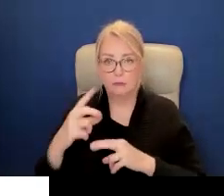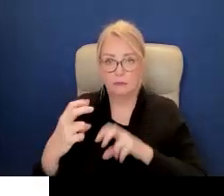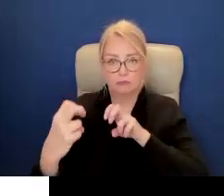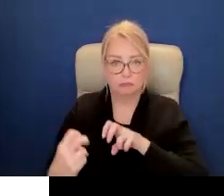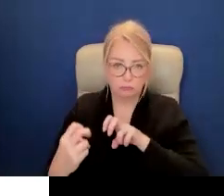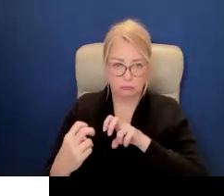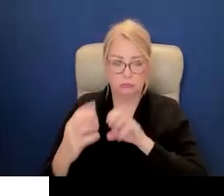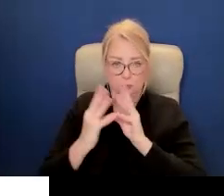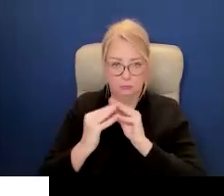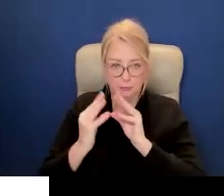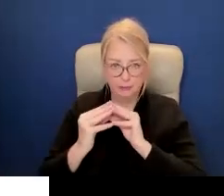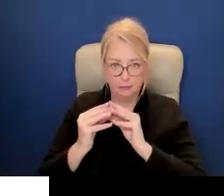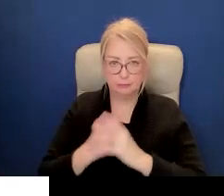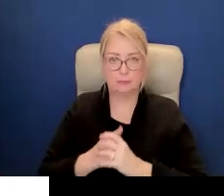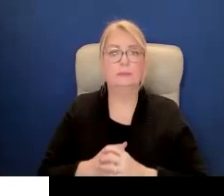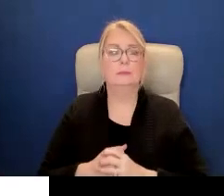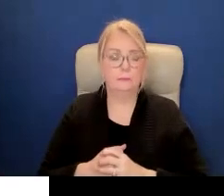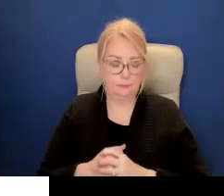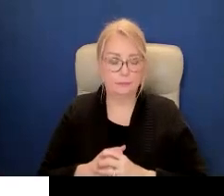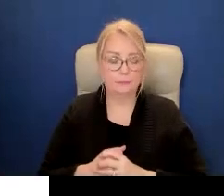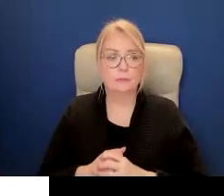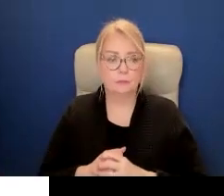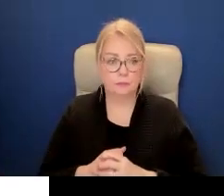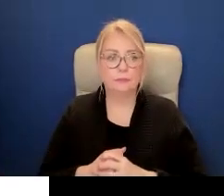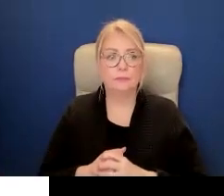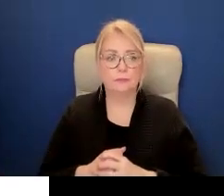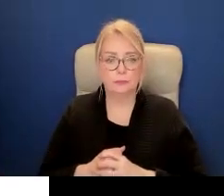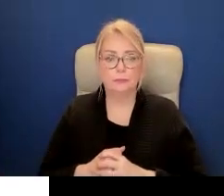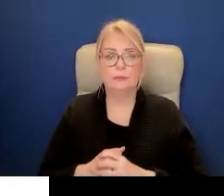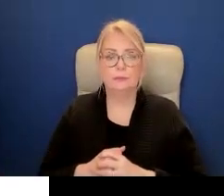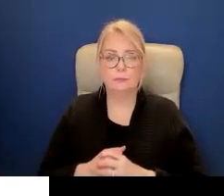you know, give you the legal assessment as to your immigration matter is critical.